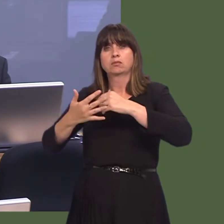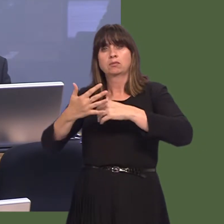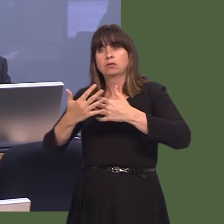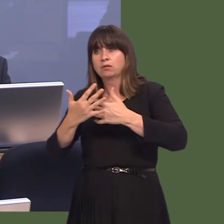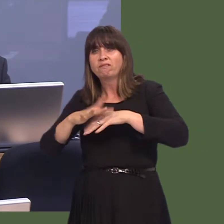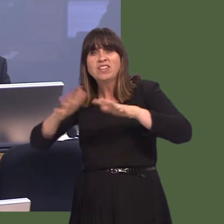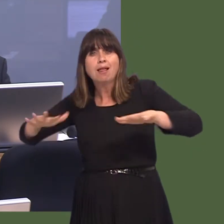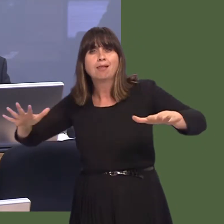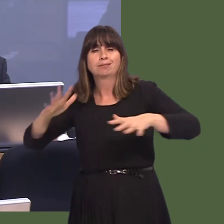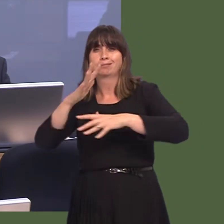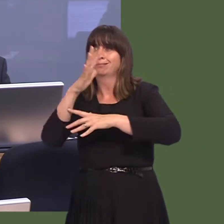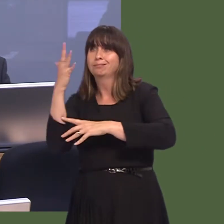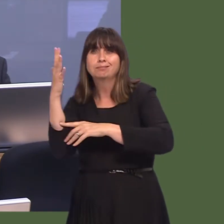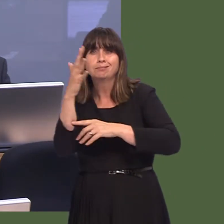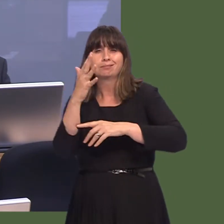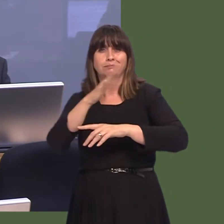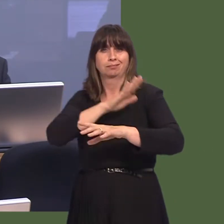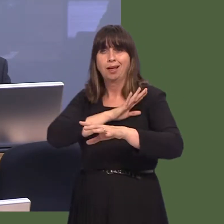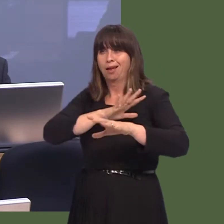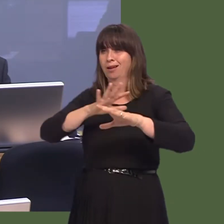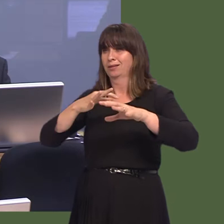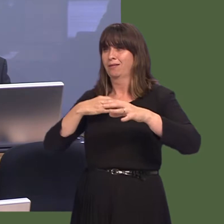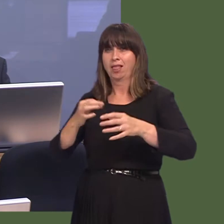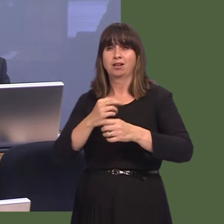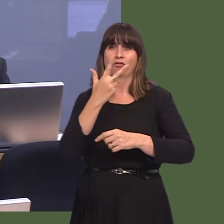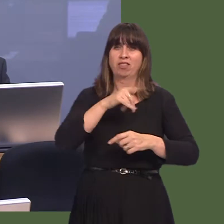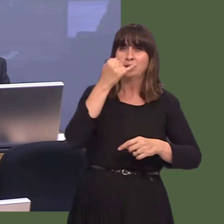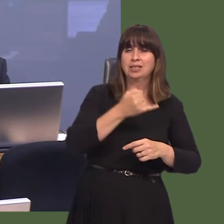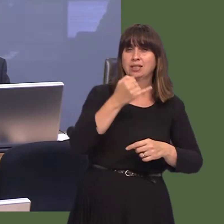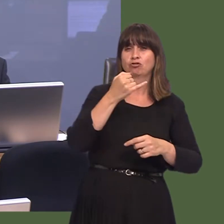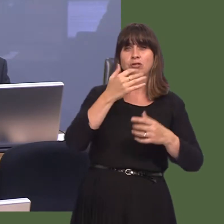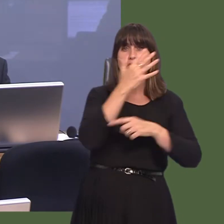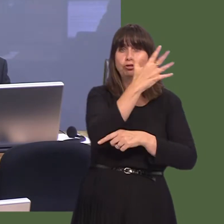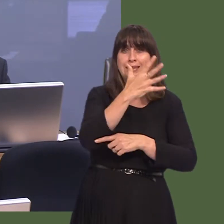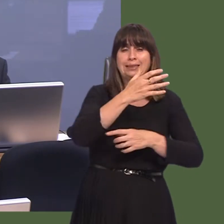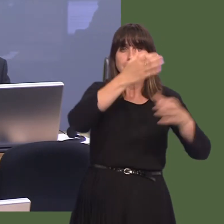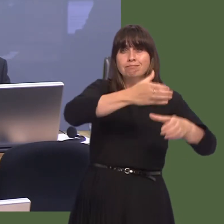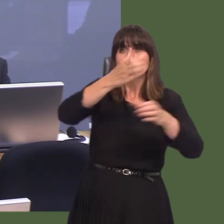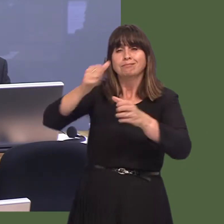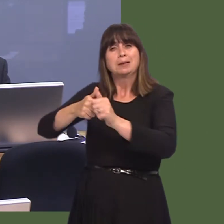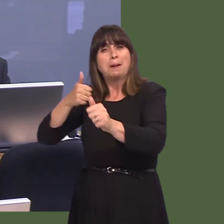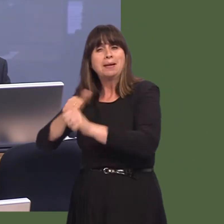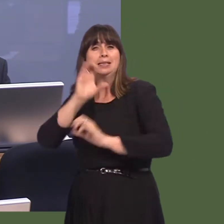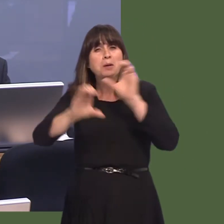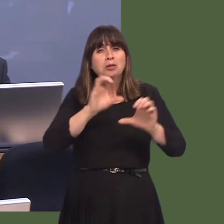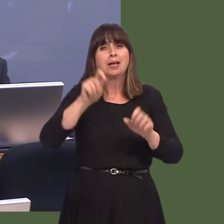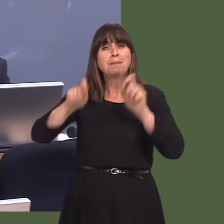areas and the city has planted more than 3,600 trees, many of them adopted by local people and companies or institutions.